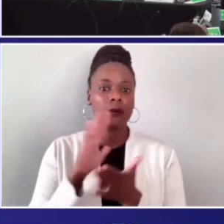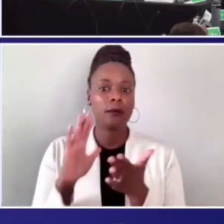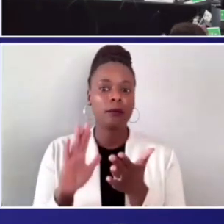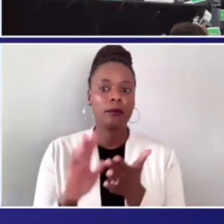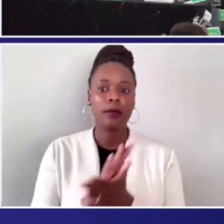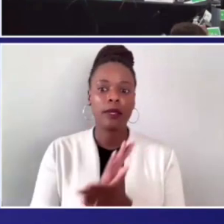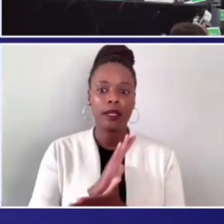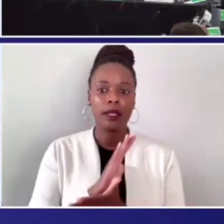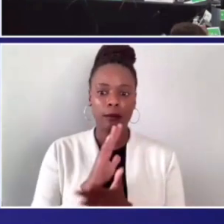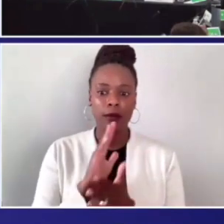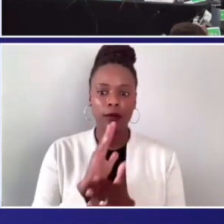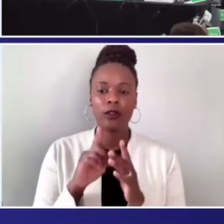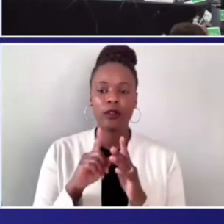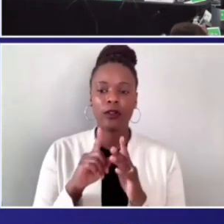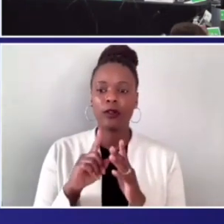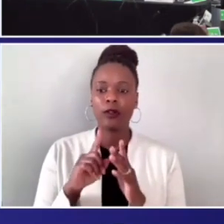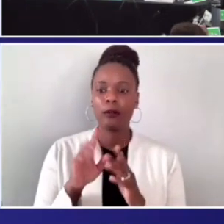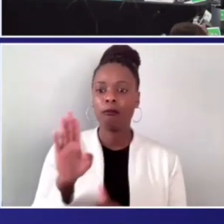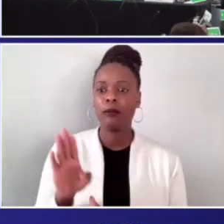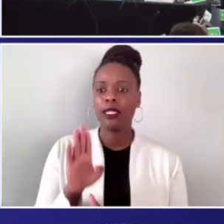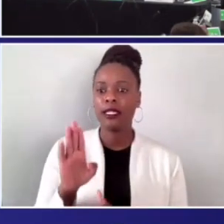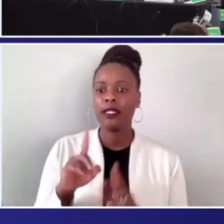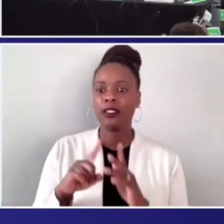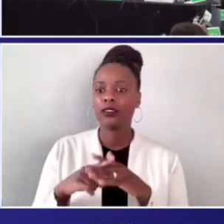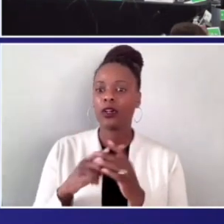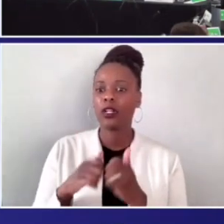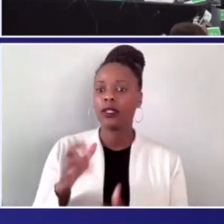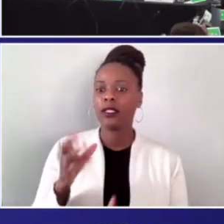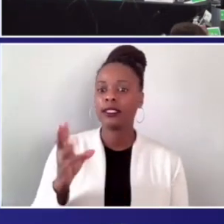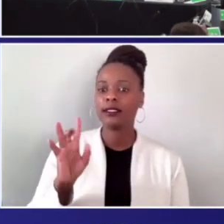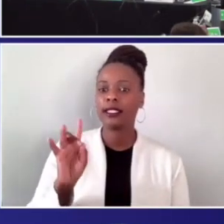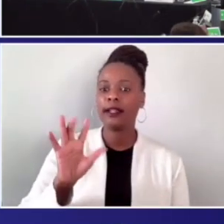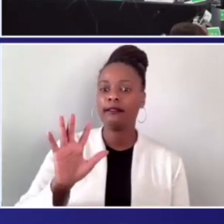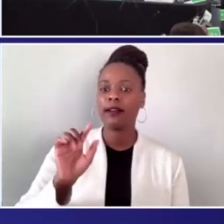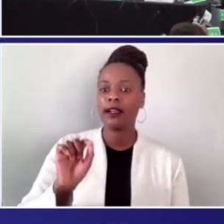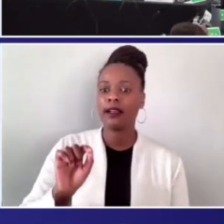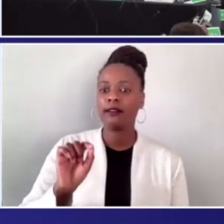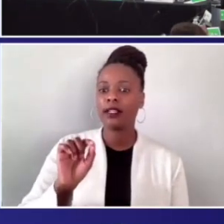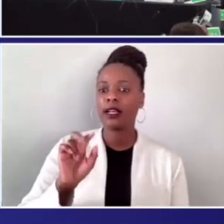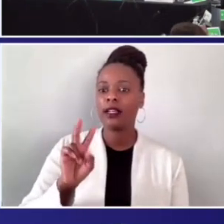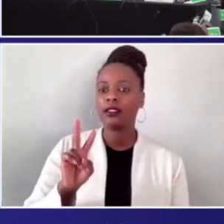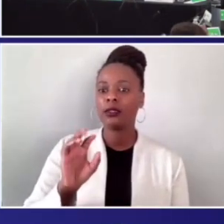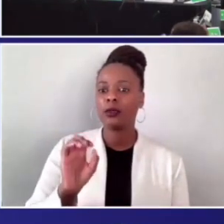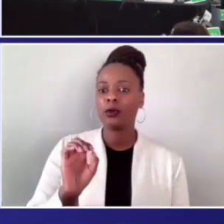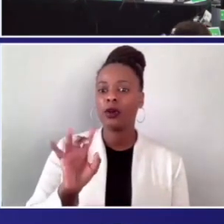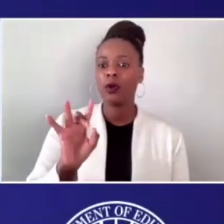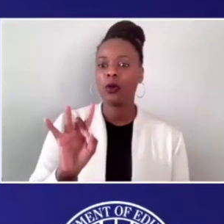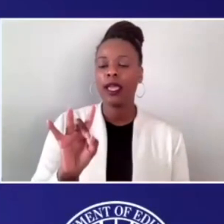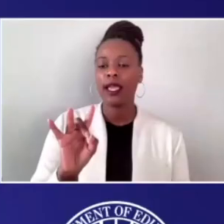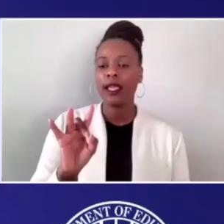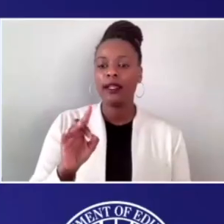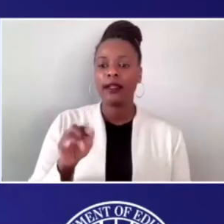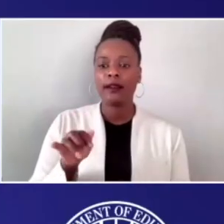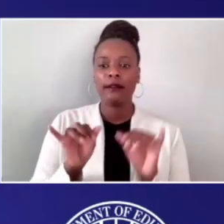be beginning with 685.208, the fixed payment repayment plans. But let me tell you the other sections that